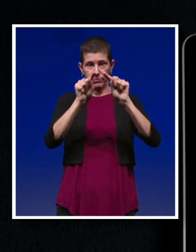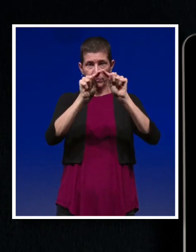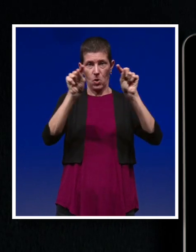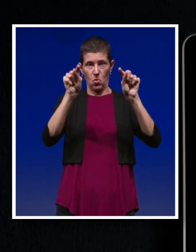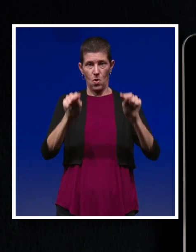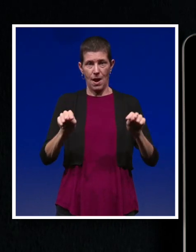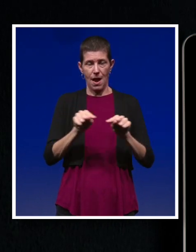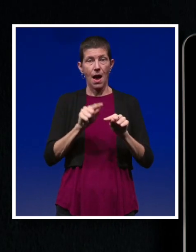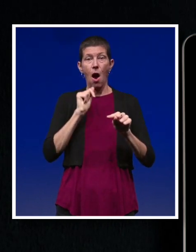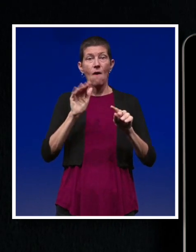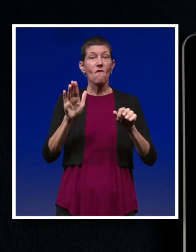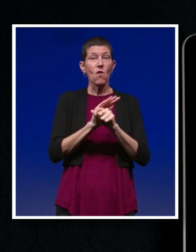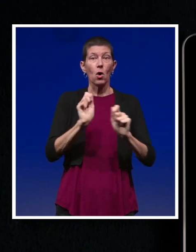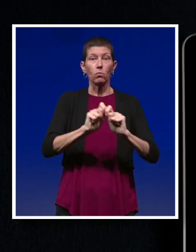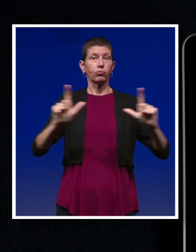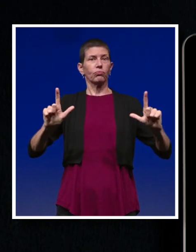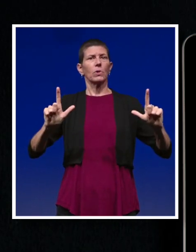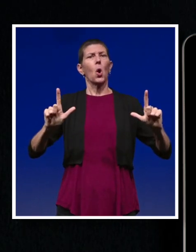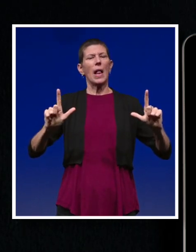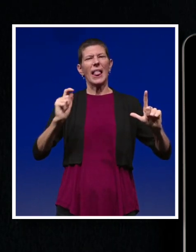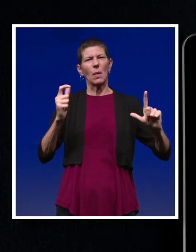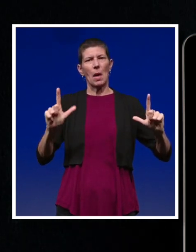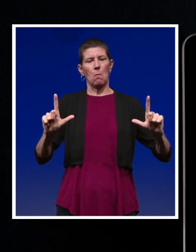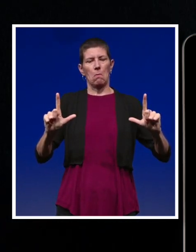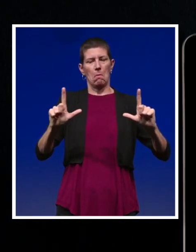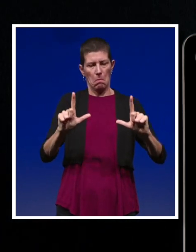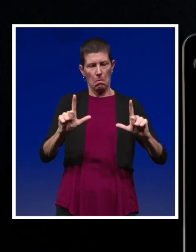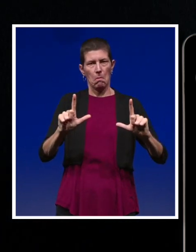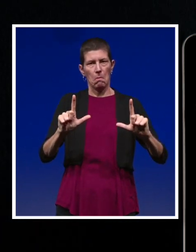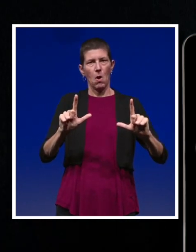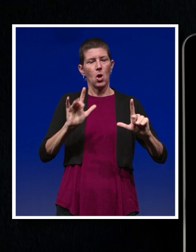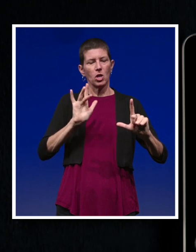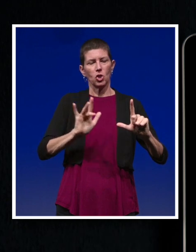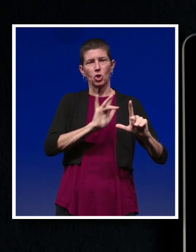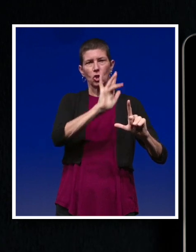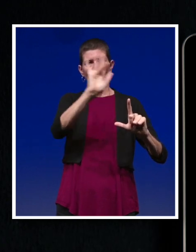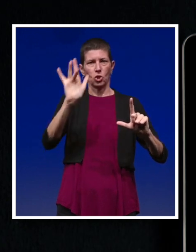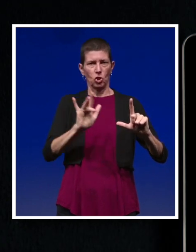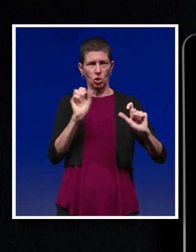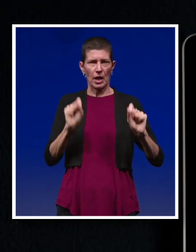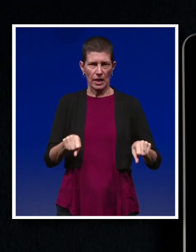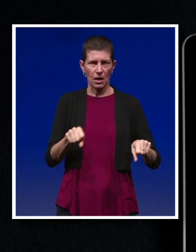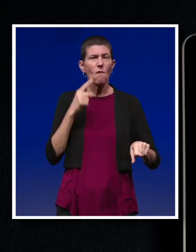All the way around, but not all the way to the edge on the ninth generation.